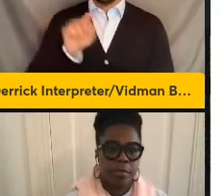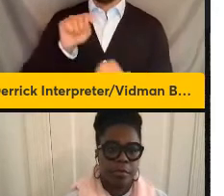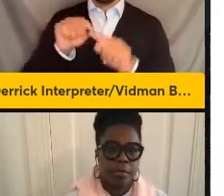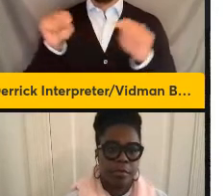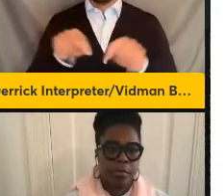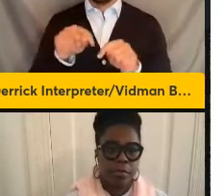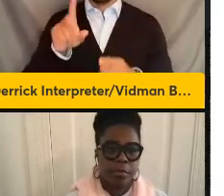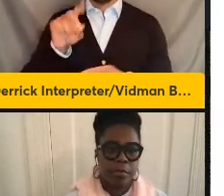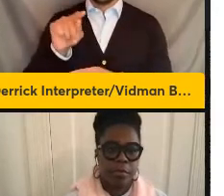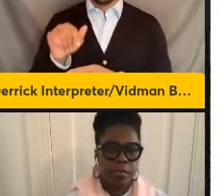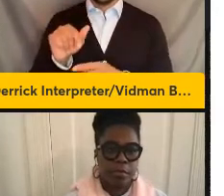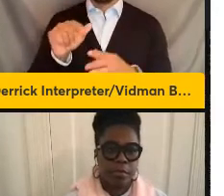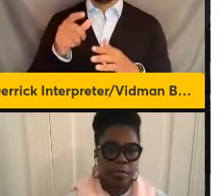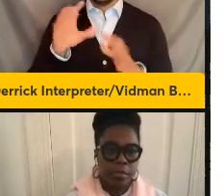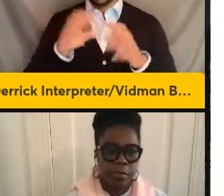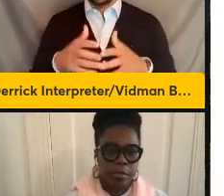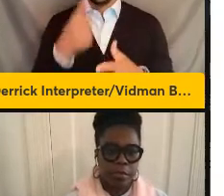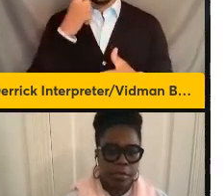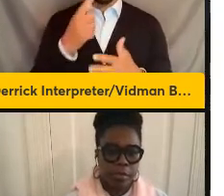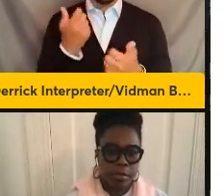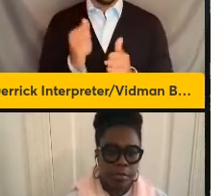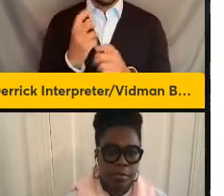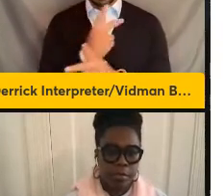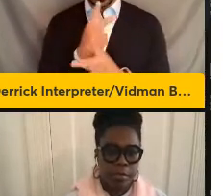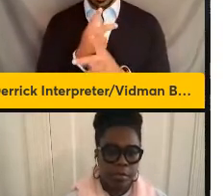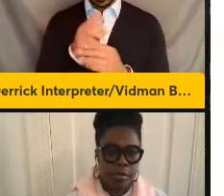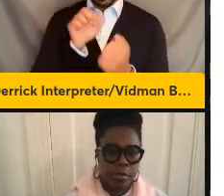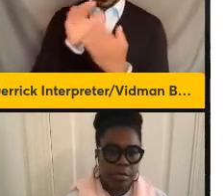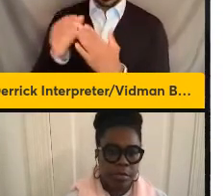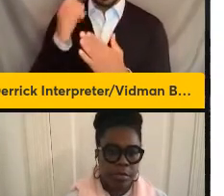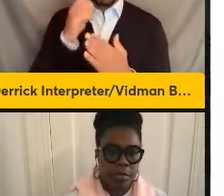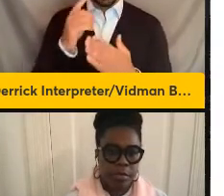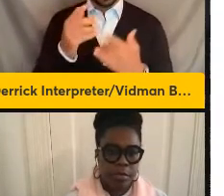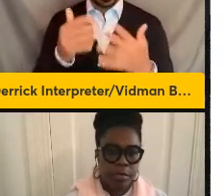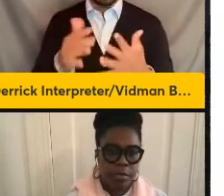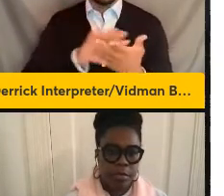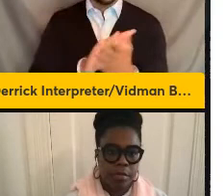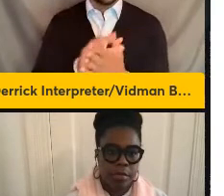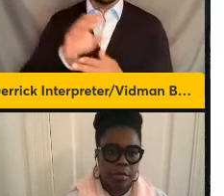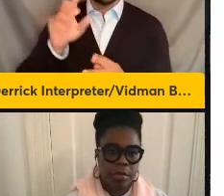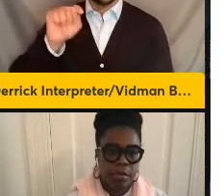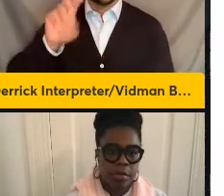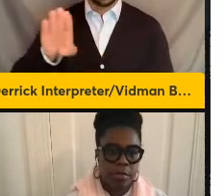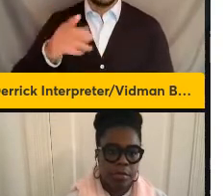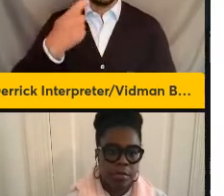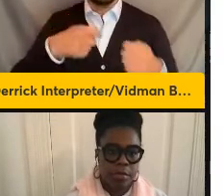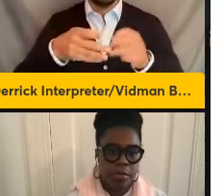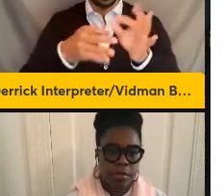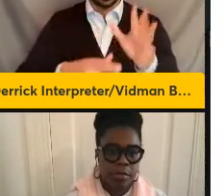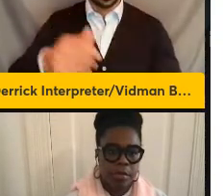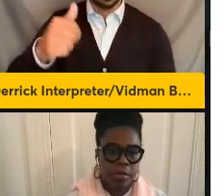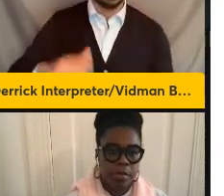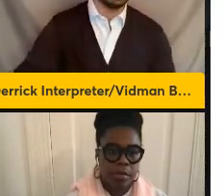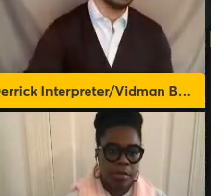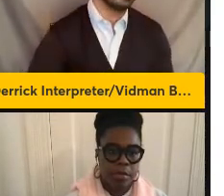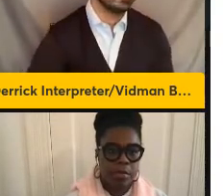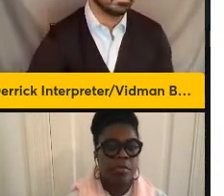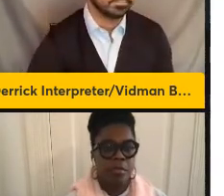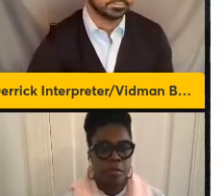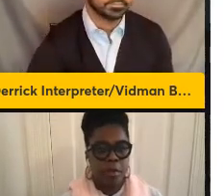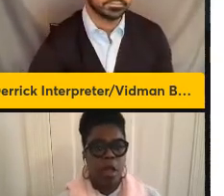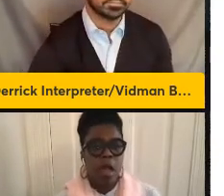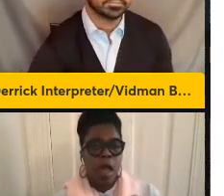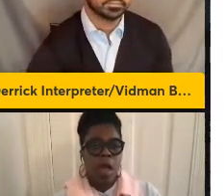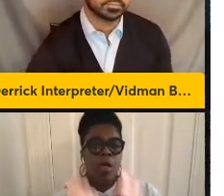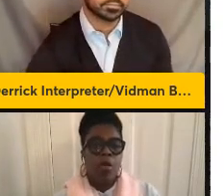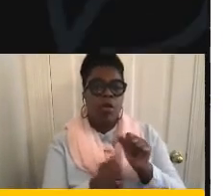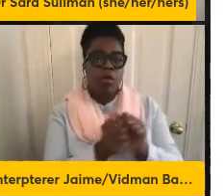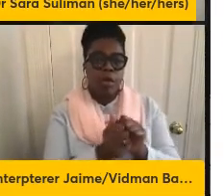into gaining insight into mechanisms of progression to TB disease. So I worked with Fergal Duffy, who actually analyzed